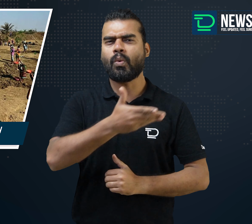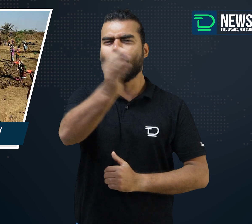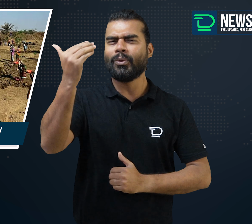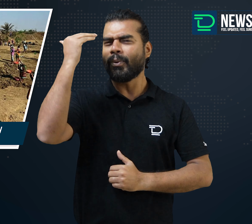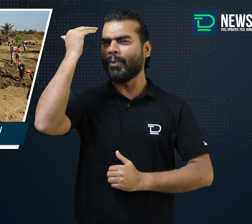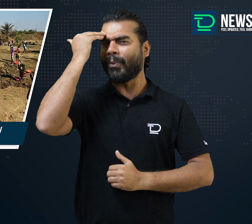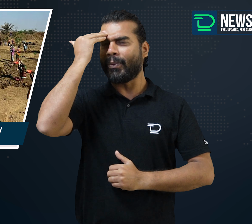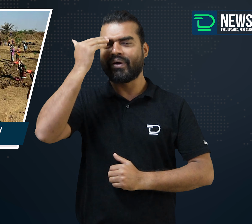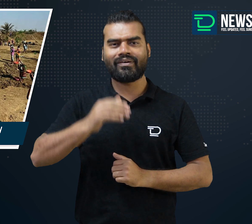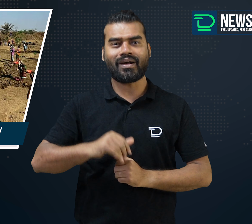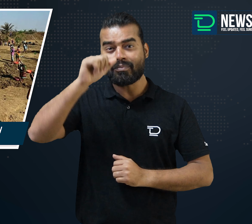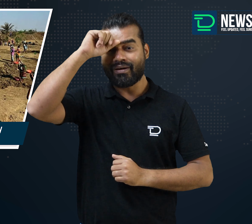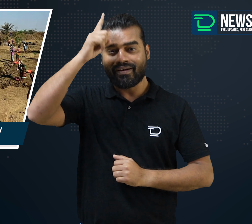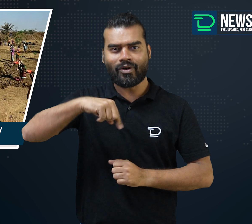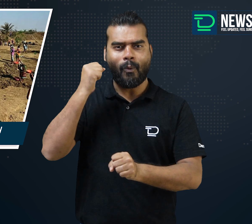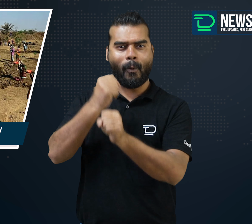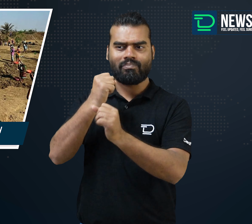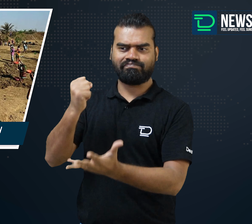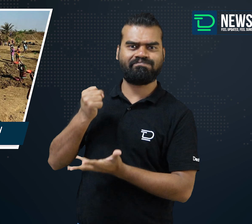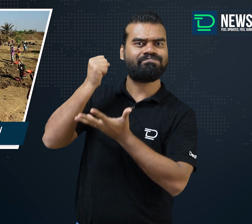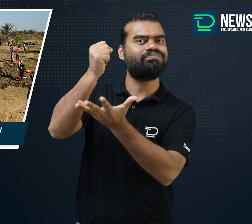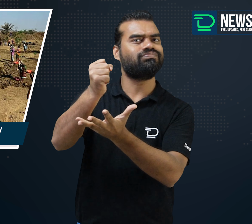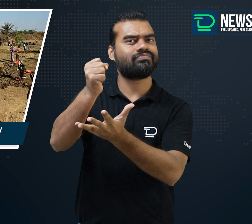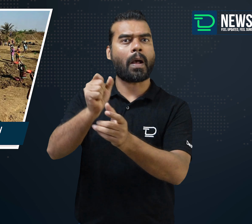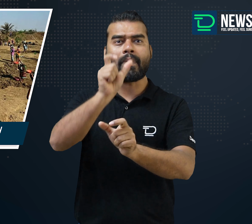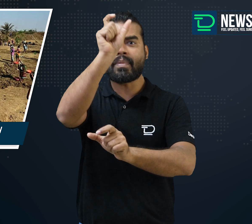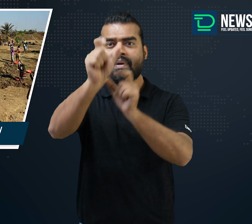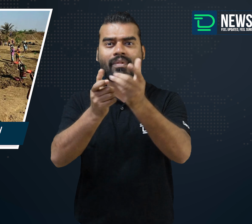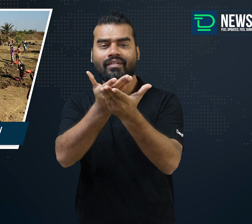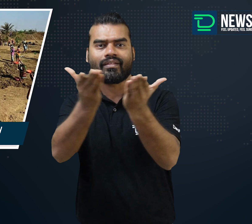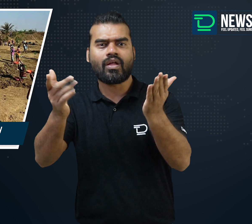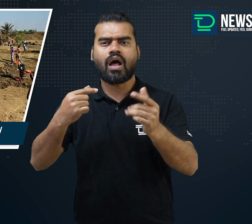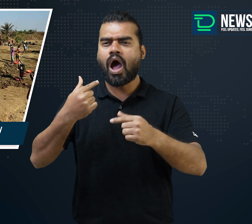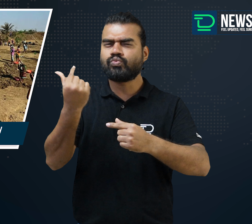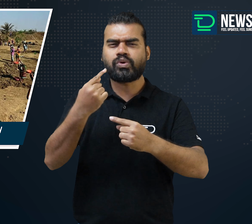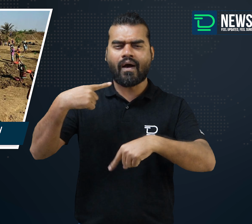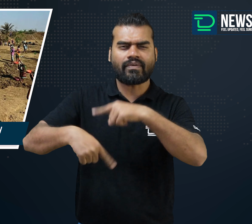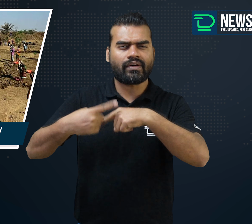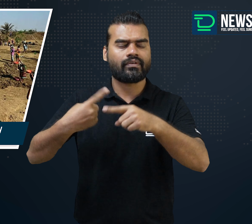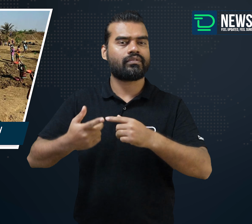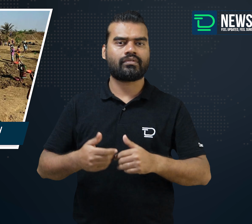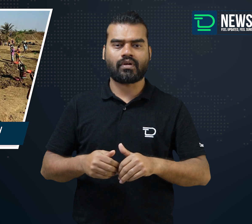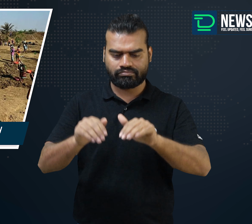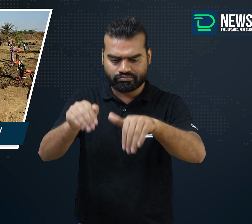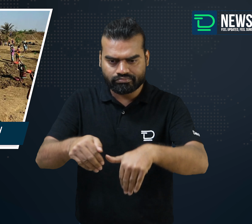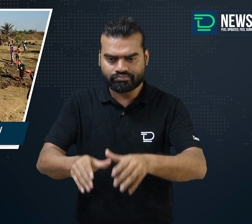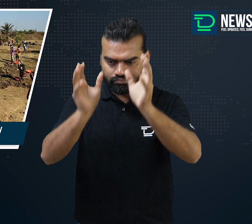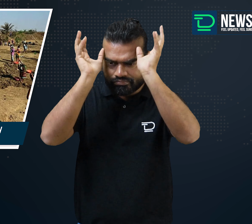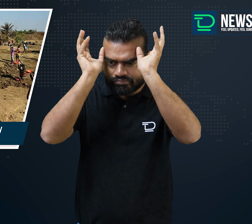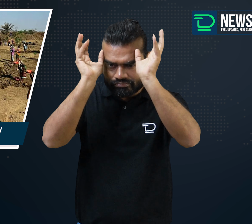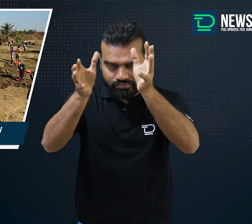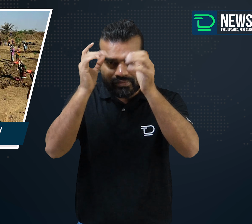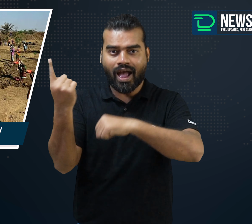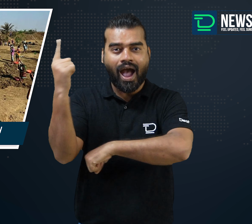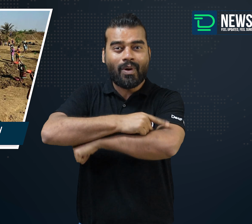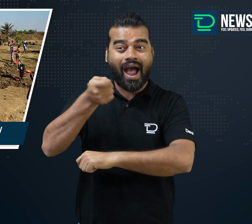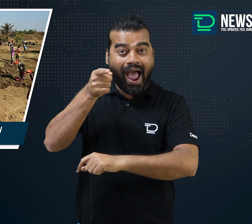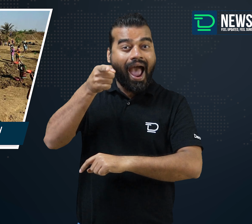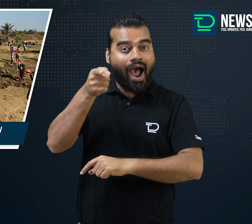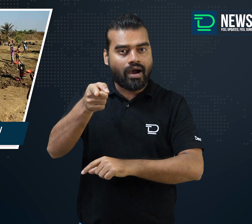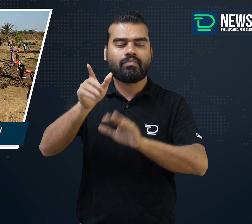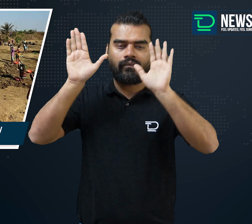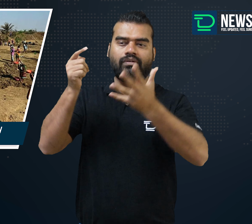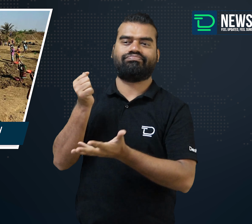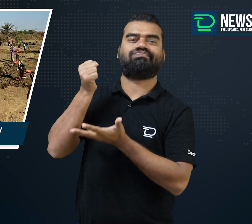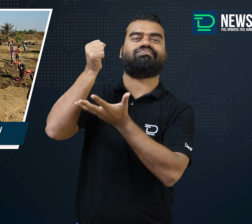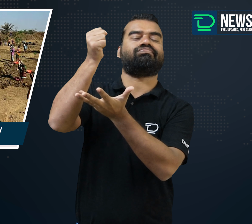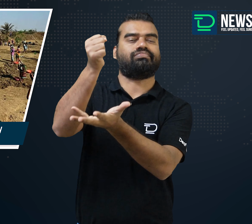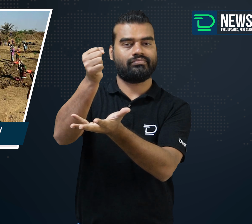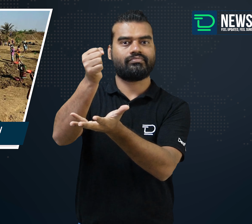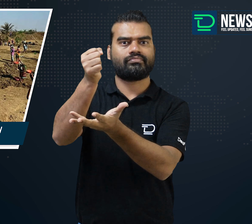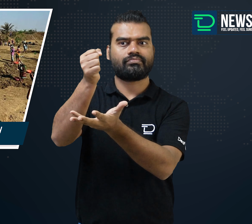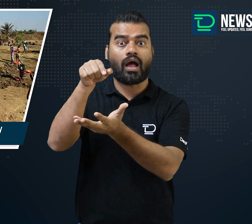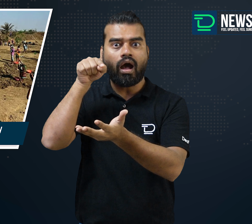You all know that the government is providing daily wage work in the village.